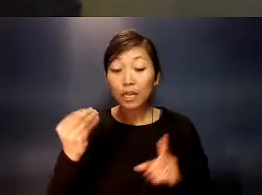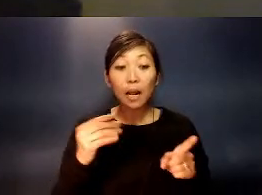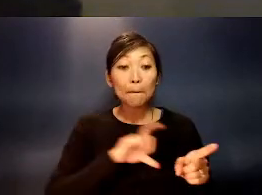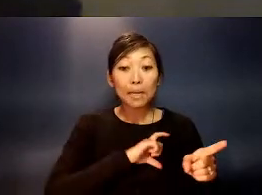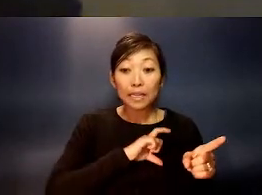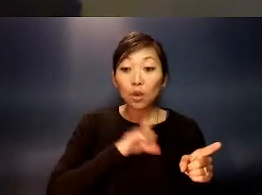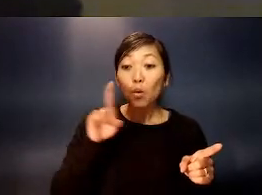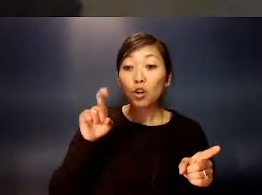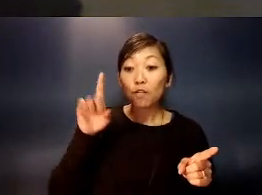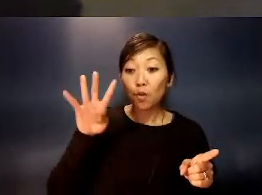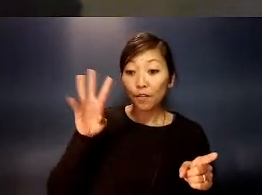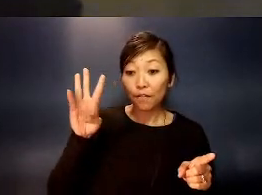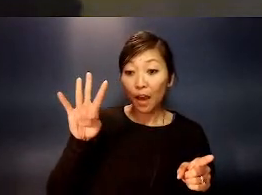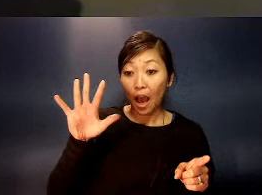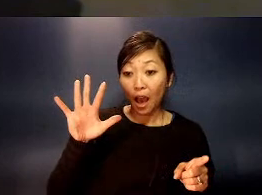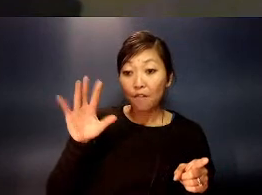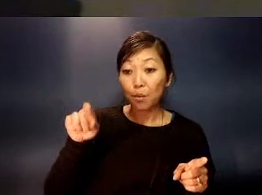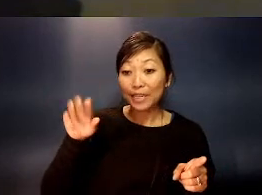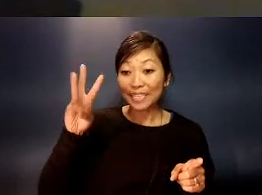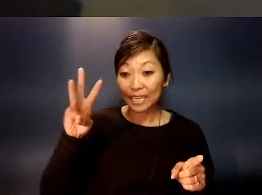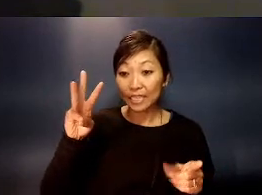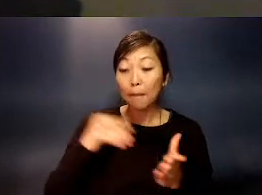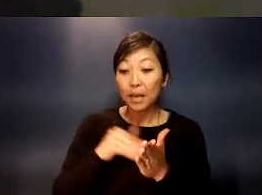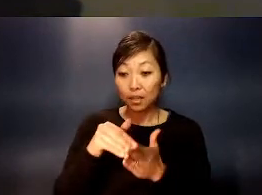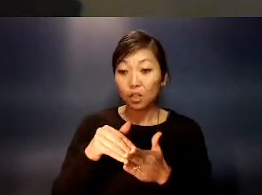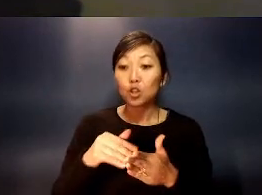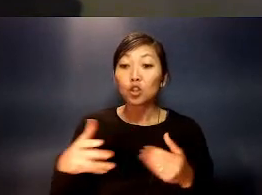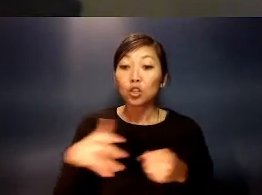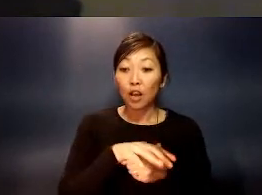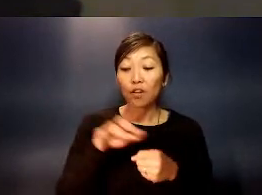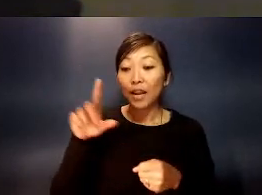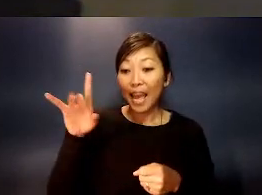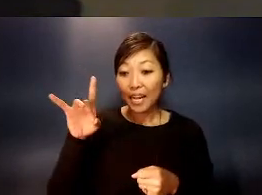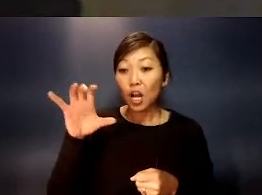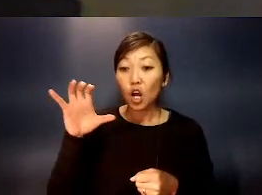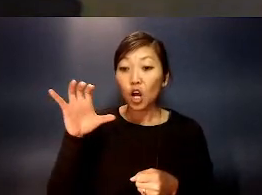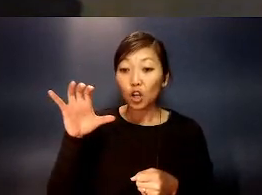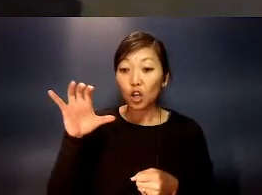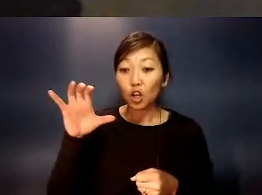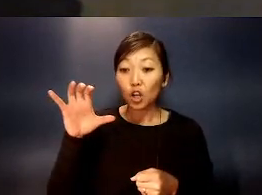AN AUTHORIZED POLICE FORCE OF 770 OFFICERS. BUT THERE WAS $12 MILLION WORTH OF SALARY SAVINGS THIS